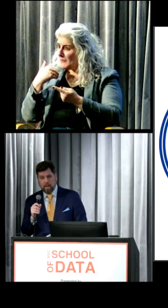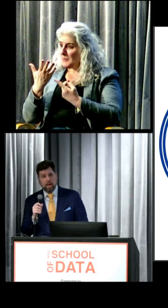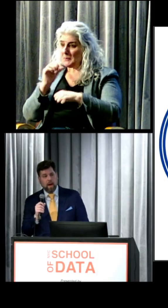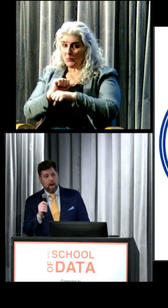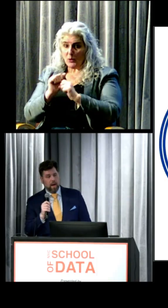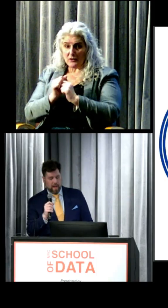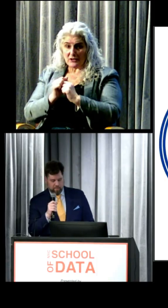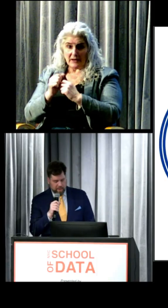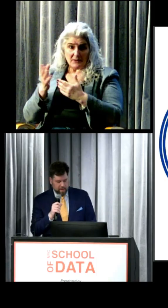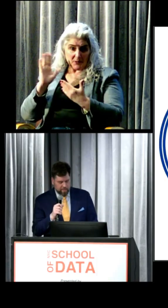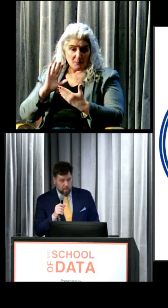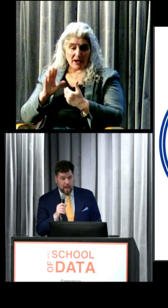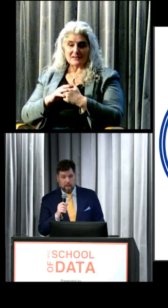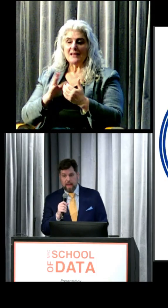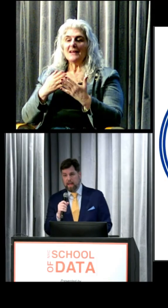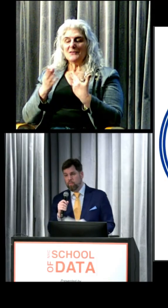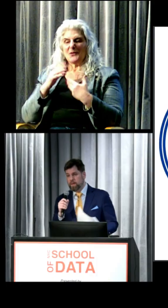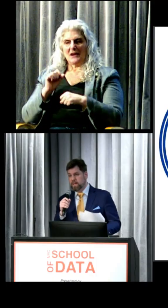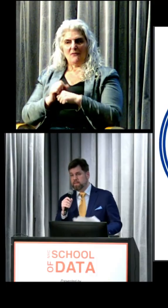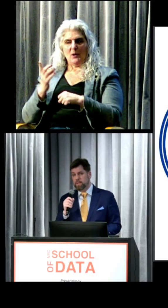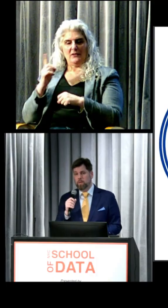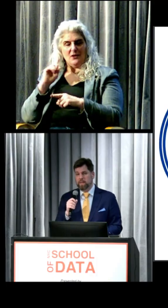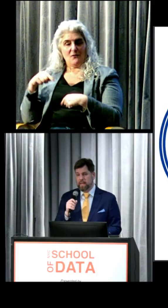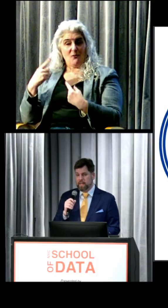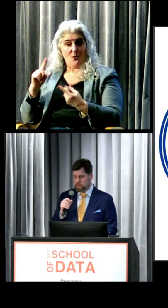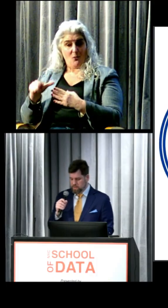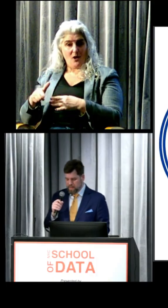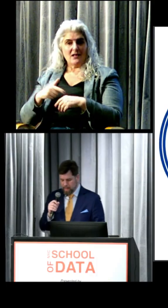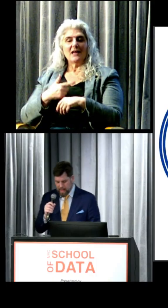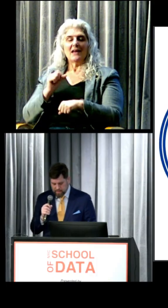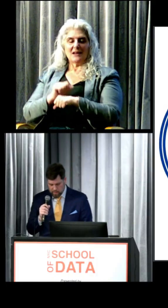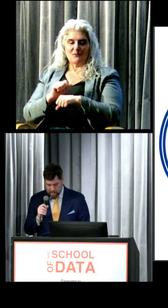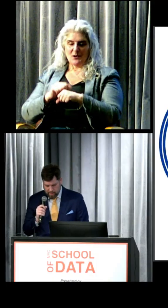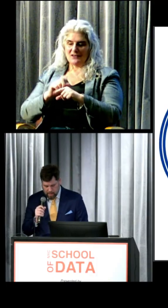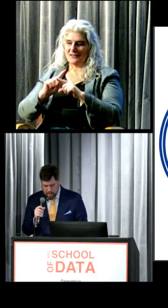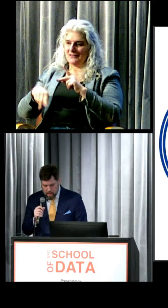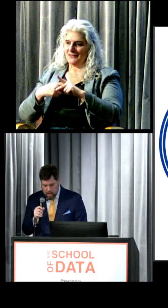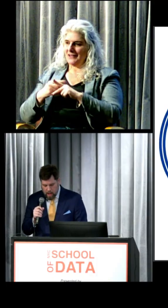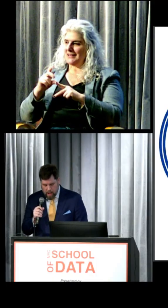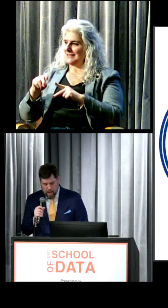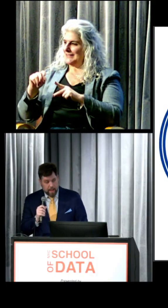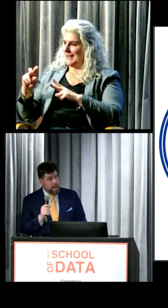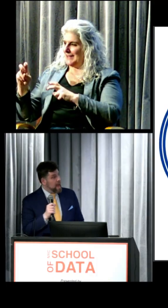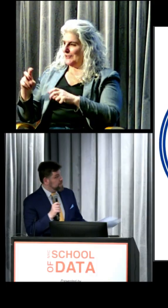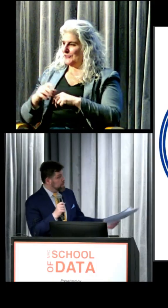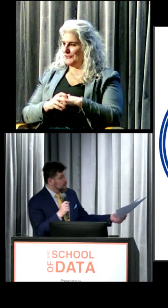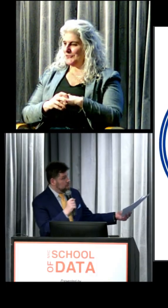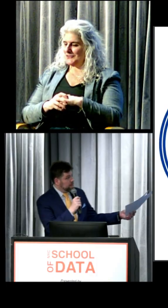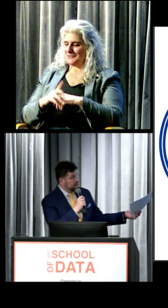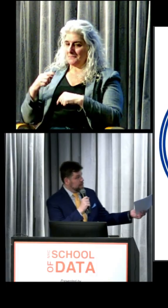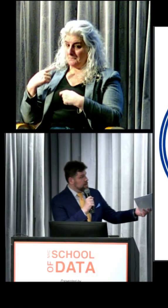I'm a content producer at Trivium Interactive, so I am a writer and an interpretive planner, but my